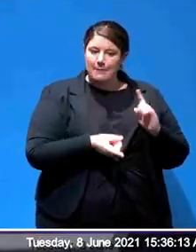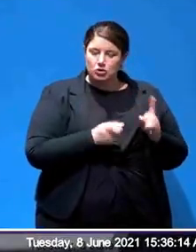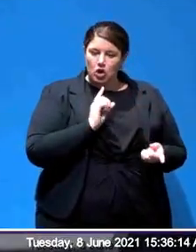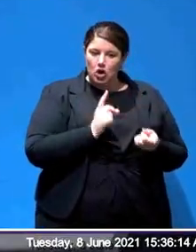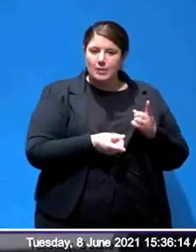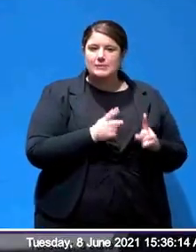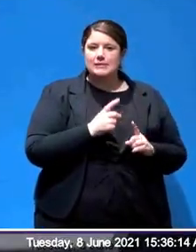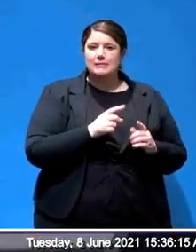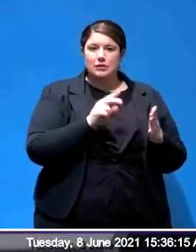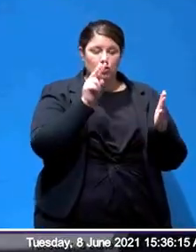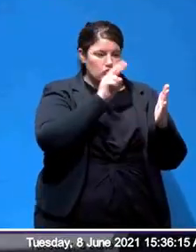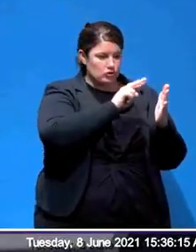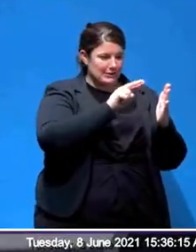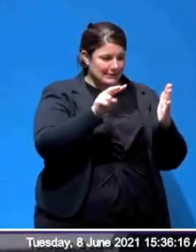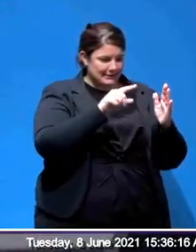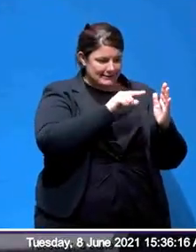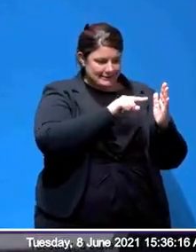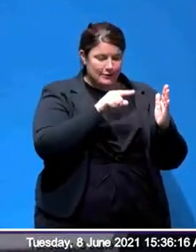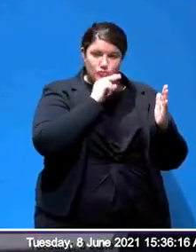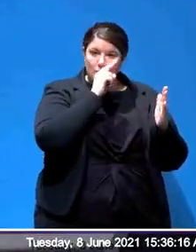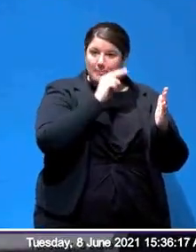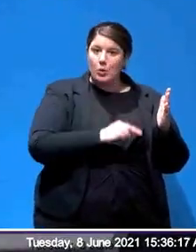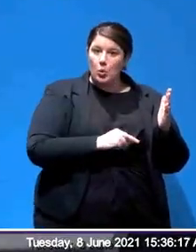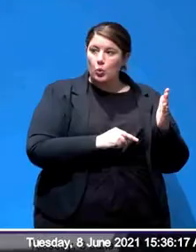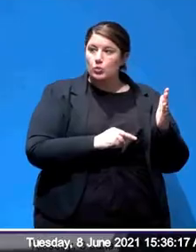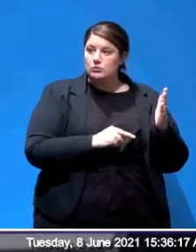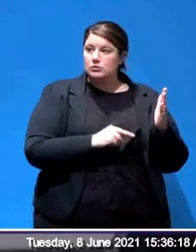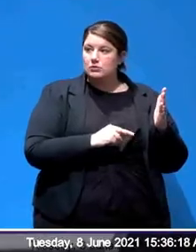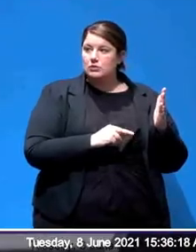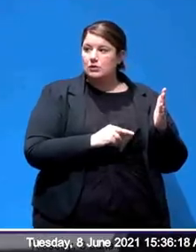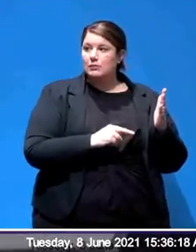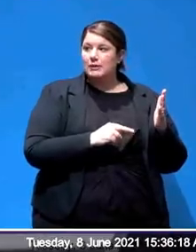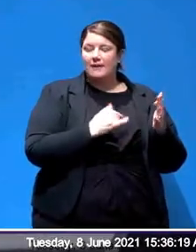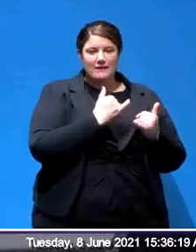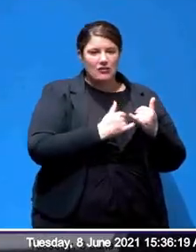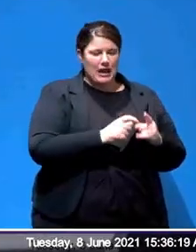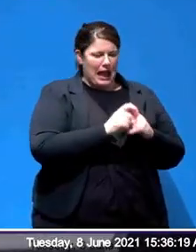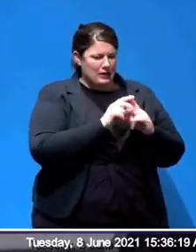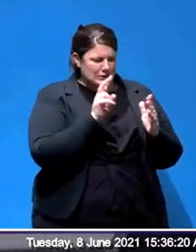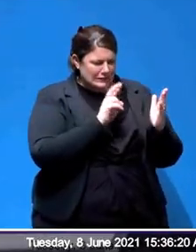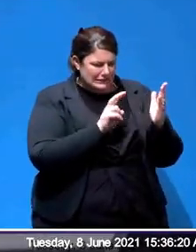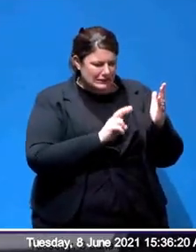might read a RiskMan and try --- it would be very difficult to follow what was actually going on.